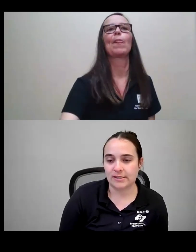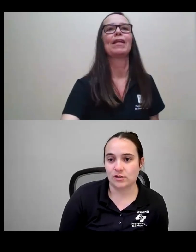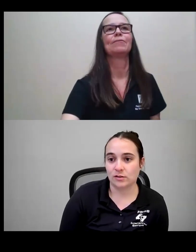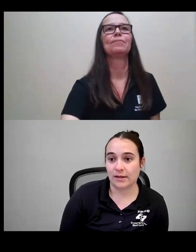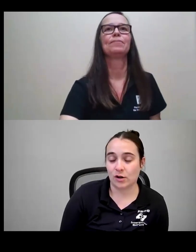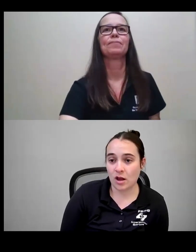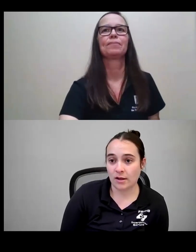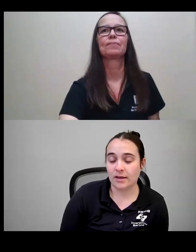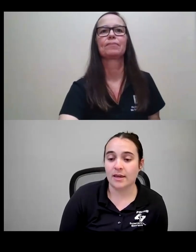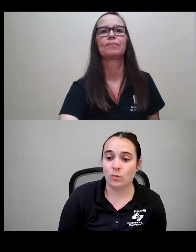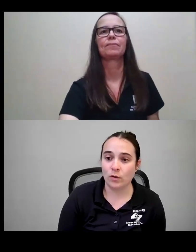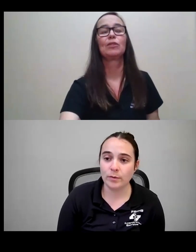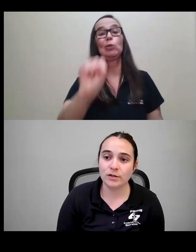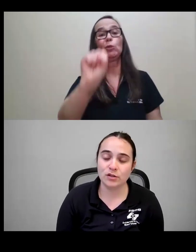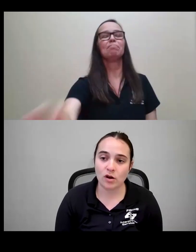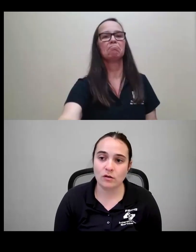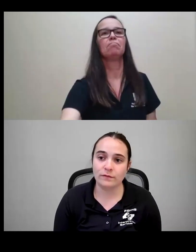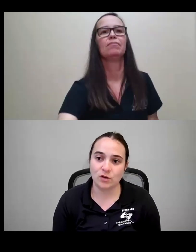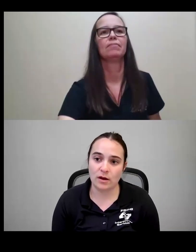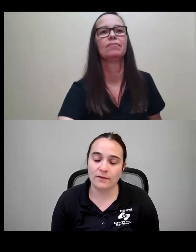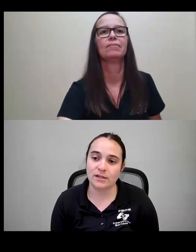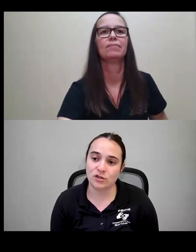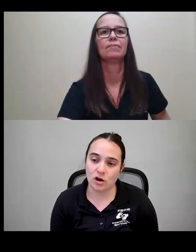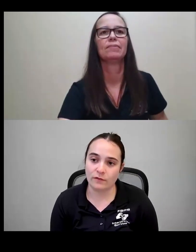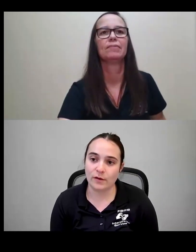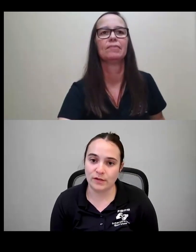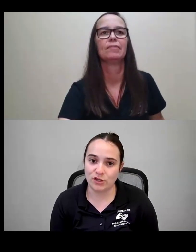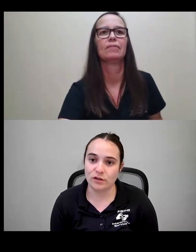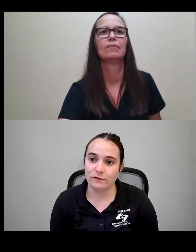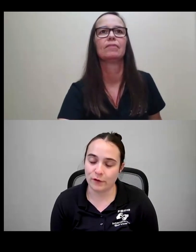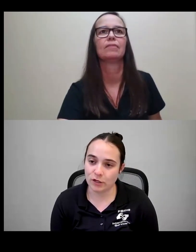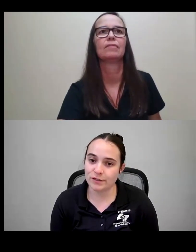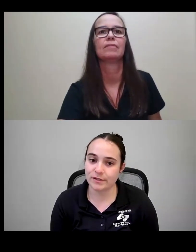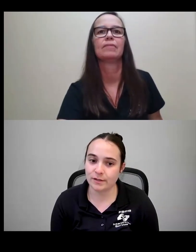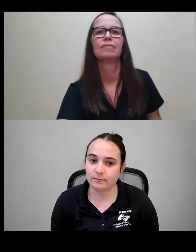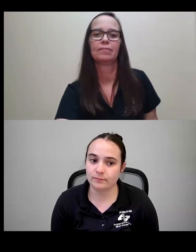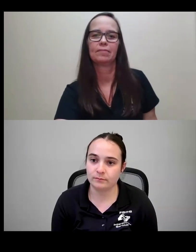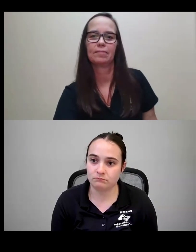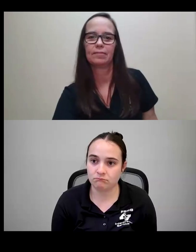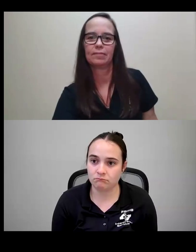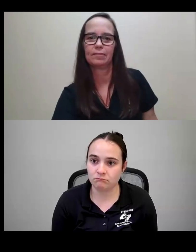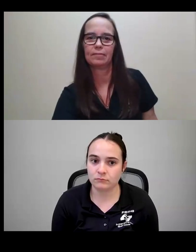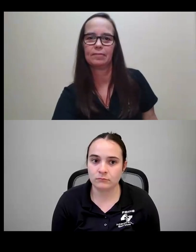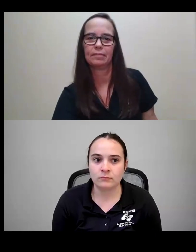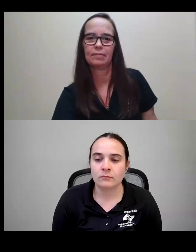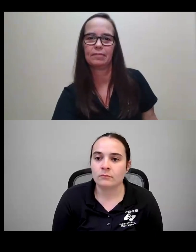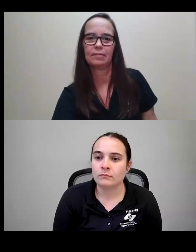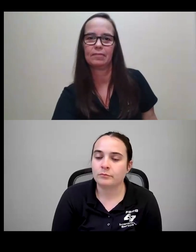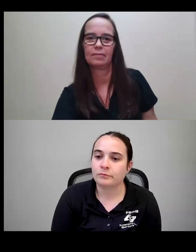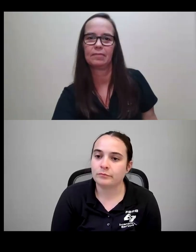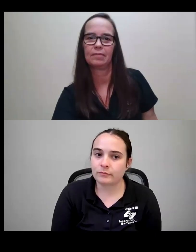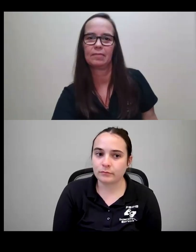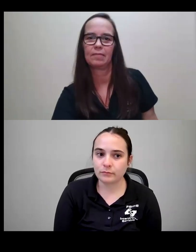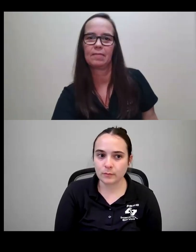literacy skills later on. It will be a struggle if they don't have that strong foundation first.